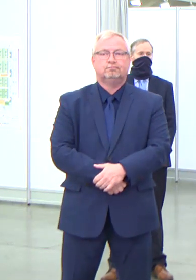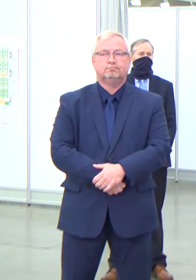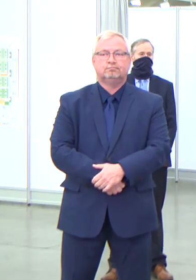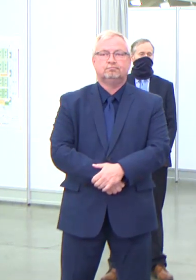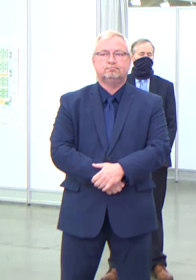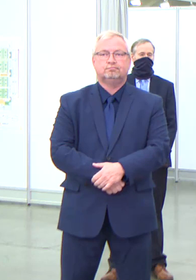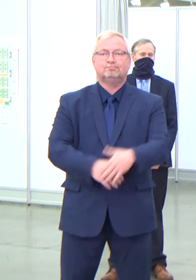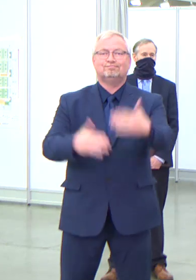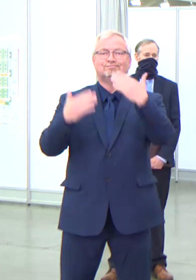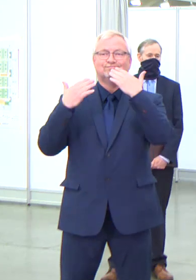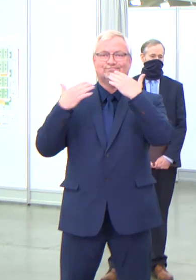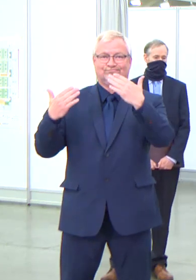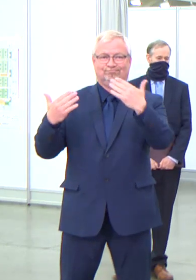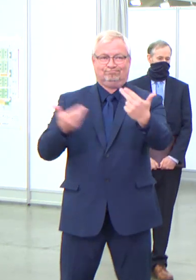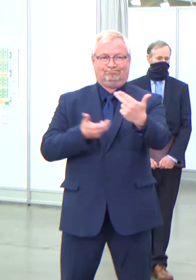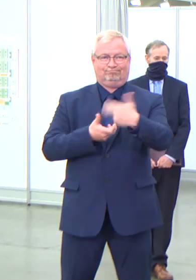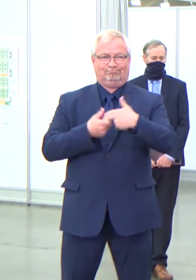Good afternoon. Thank you for joining us